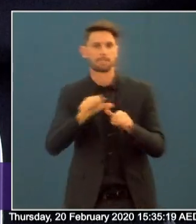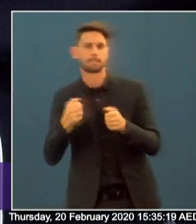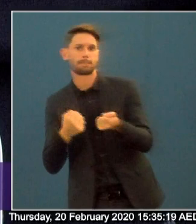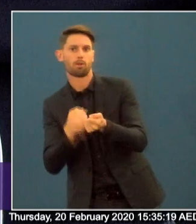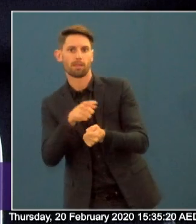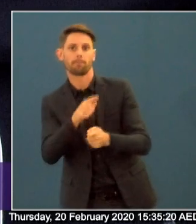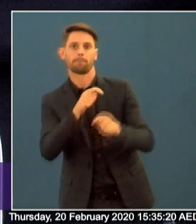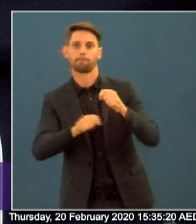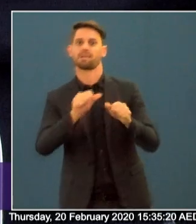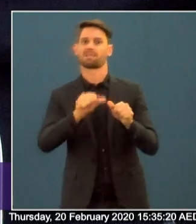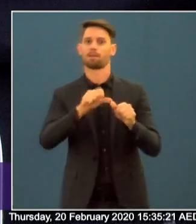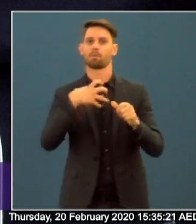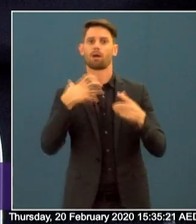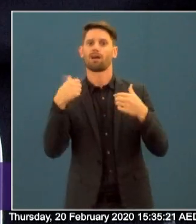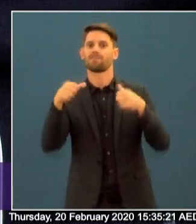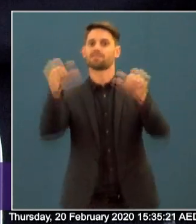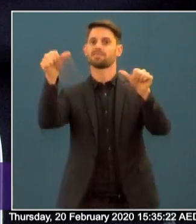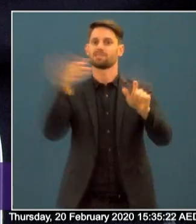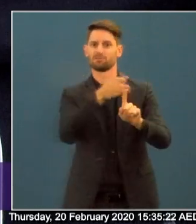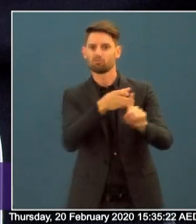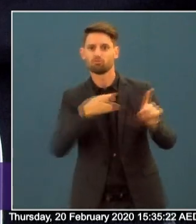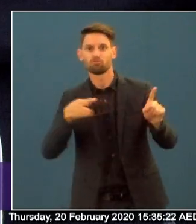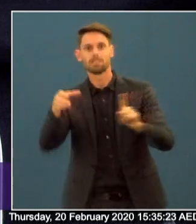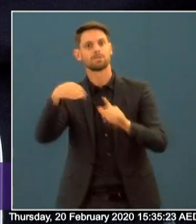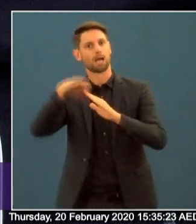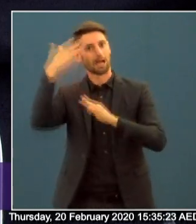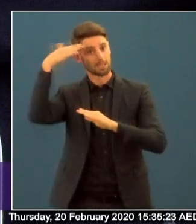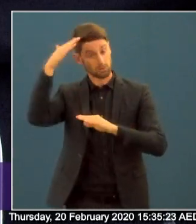So one of the other difficulties is to have an appropriately trained and